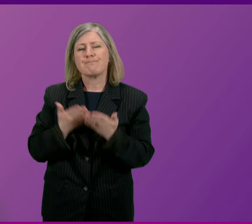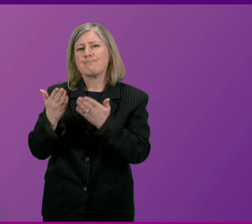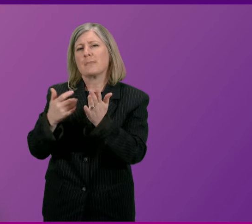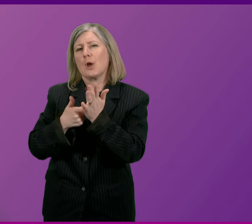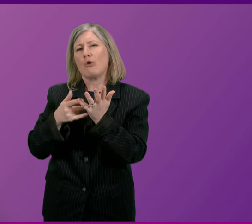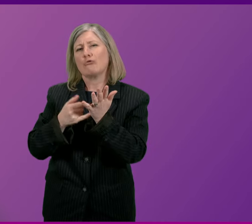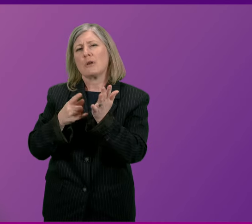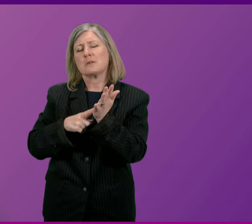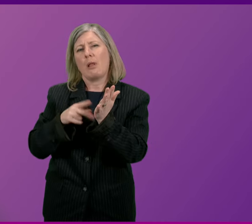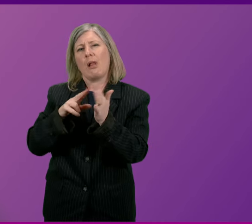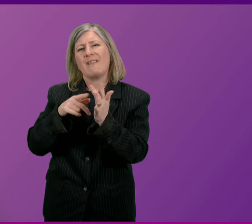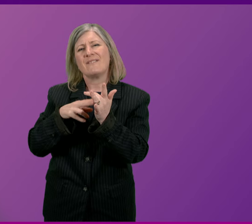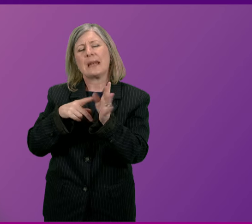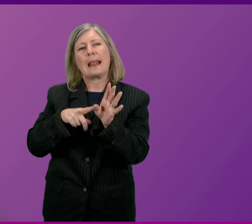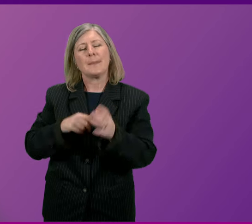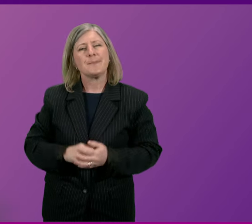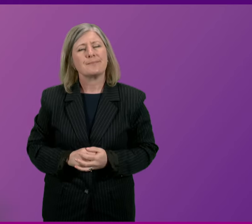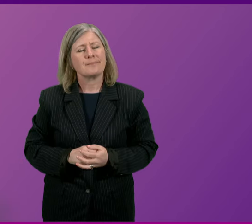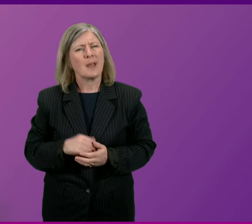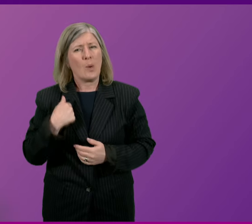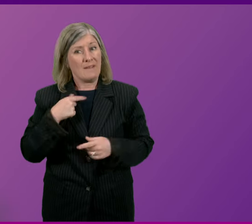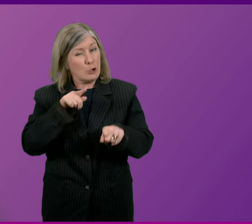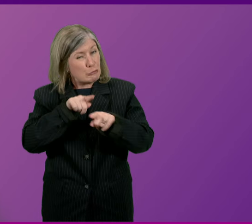The Scottish Conservatives have tried to get the Lord Advocate in here three times